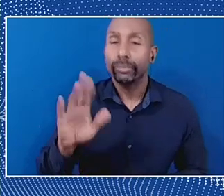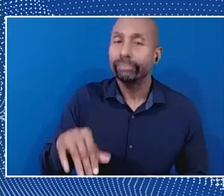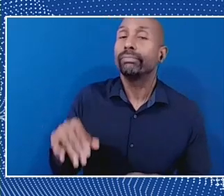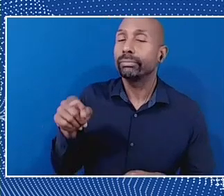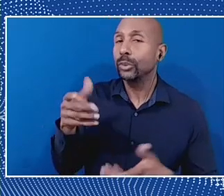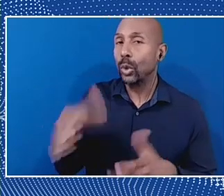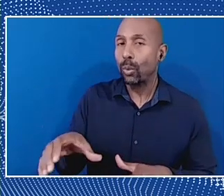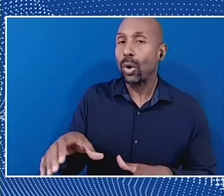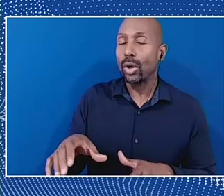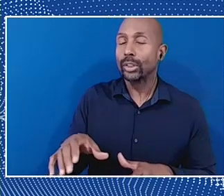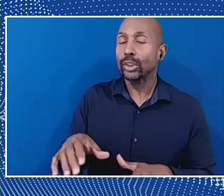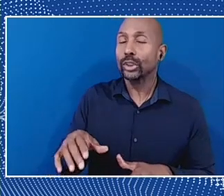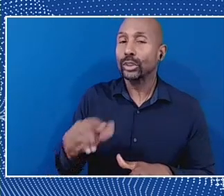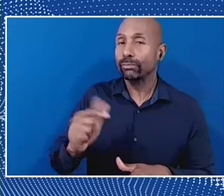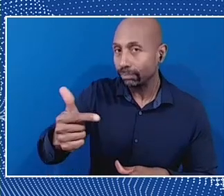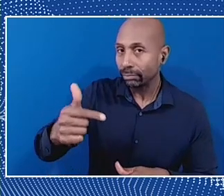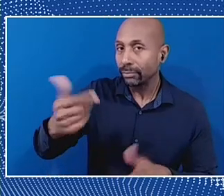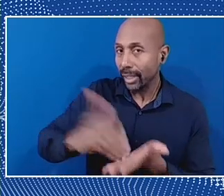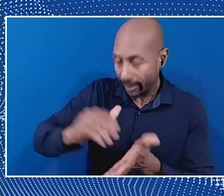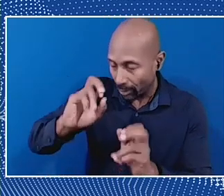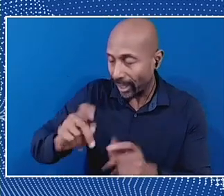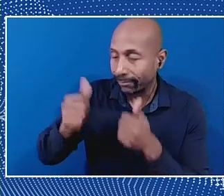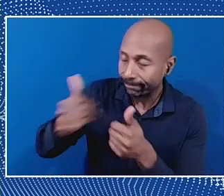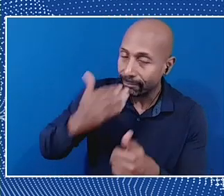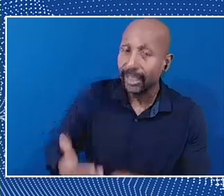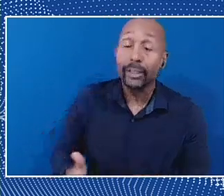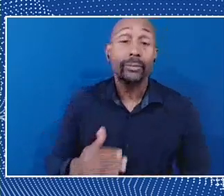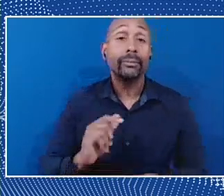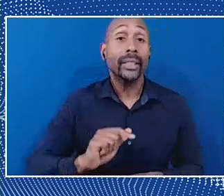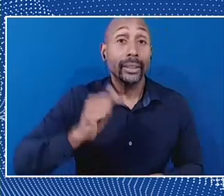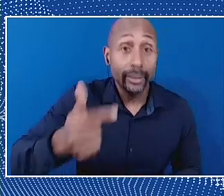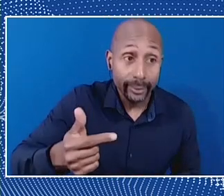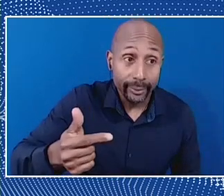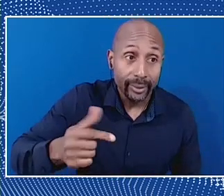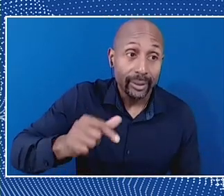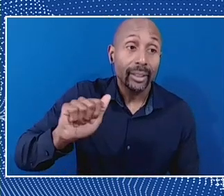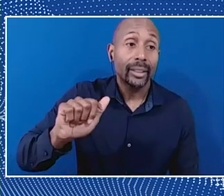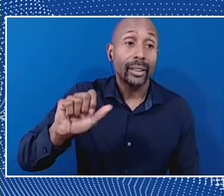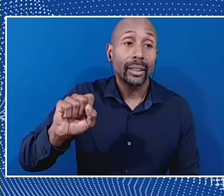We have Ashley Pizzuti next. Hi. I just want to bring up the fact that